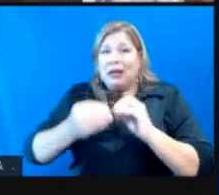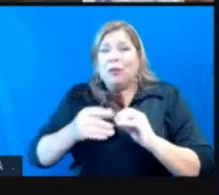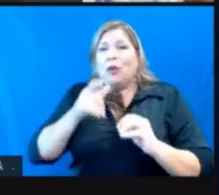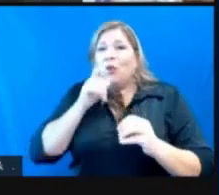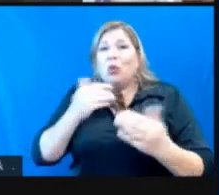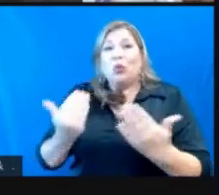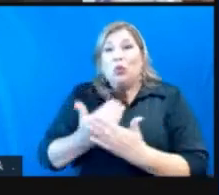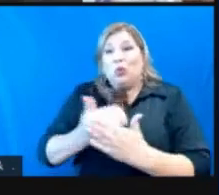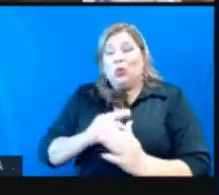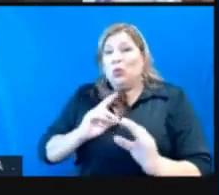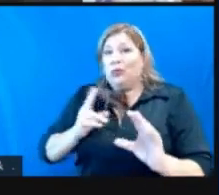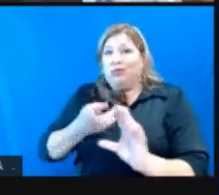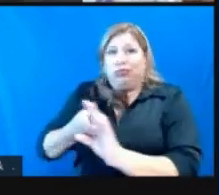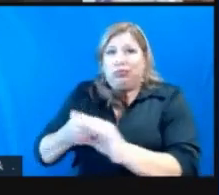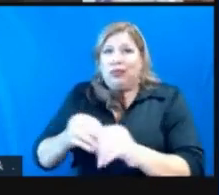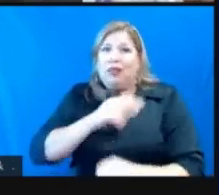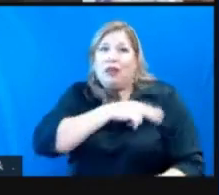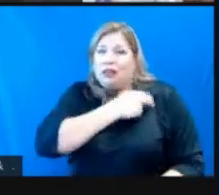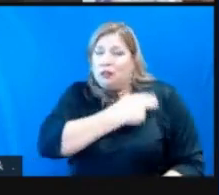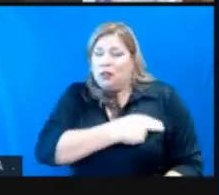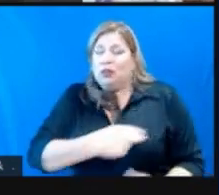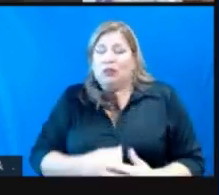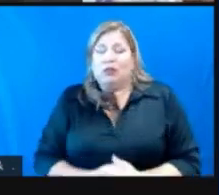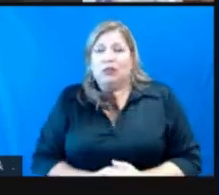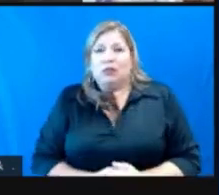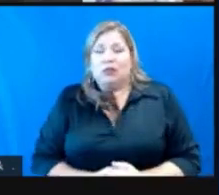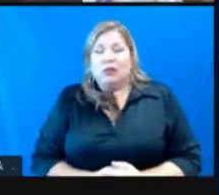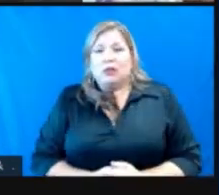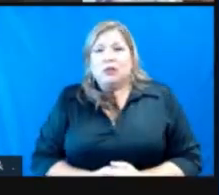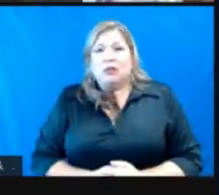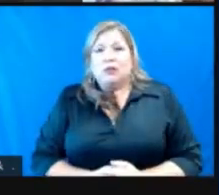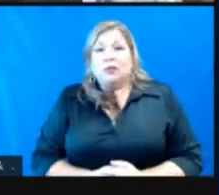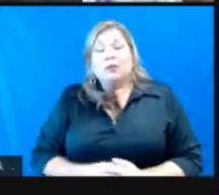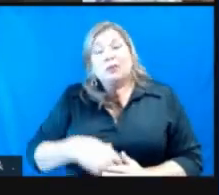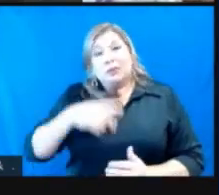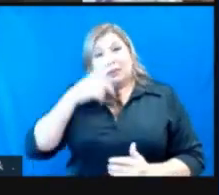reminder roughly 12% of those individuals those cases today that test